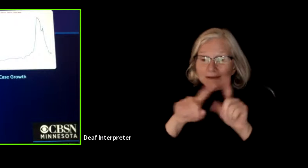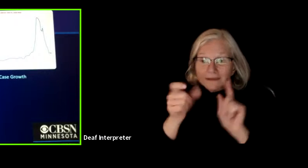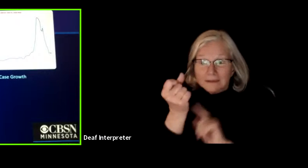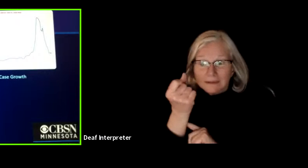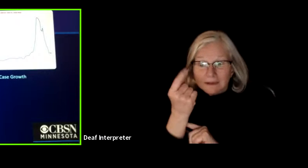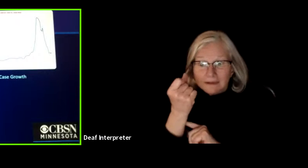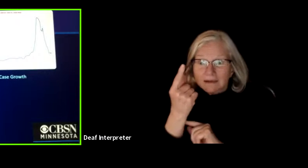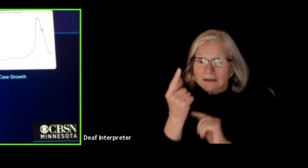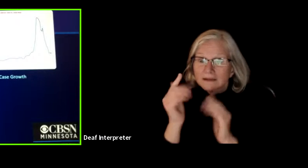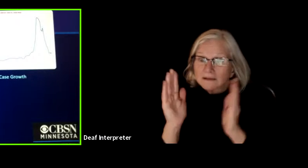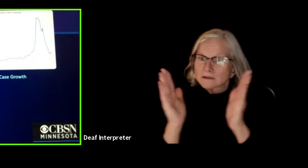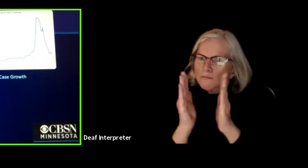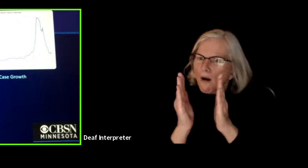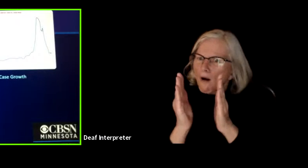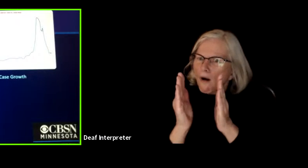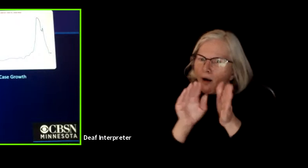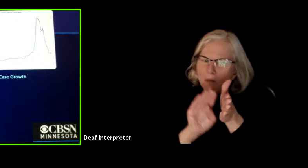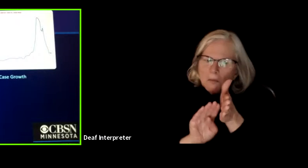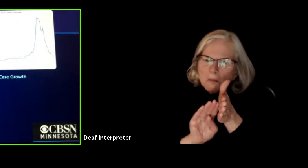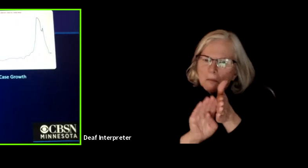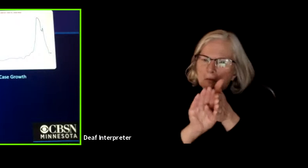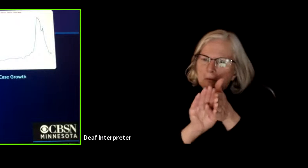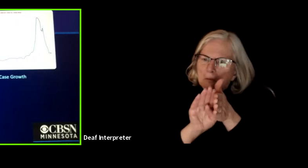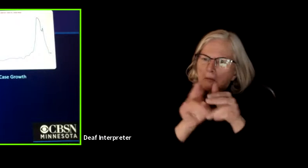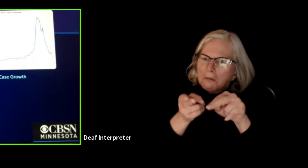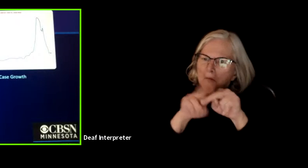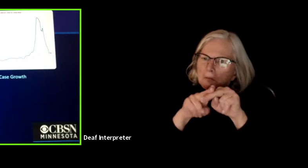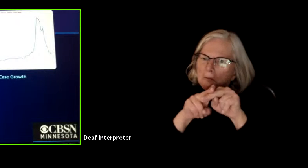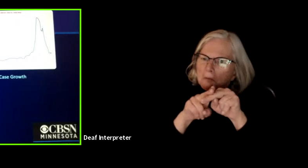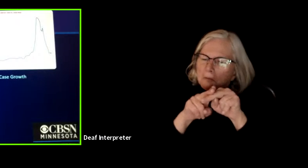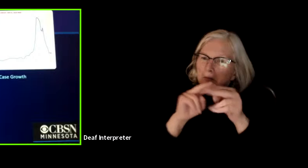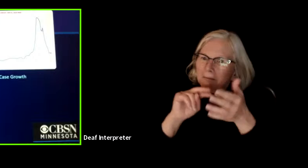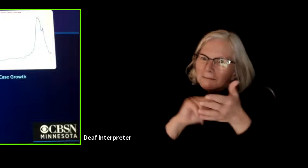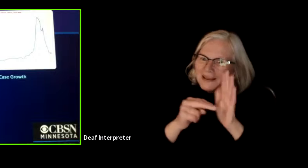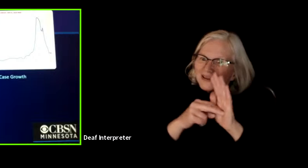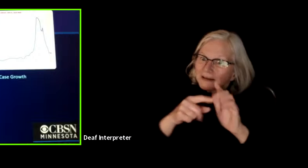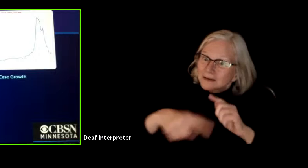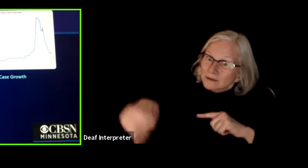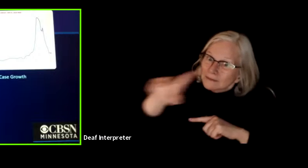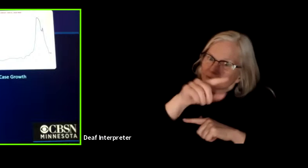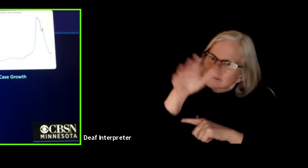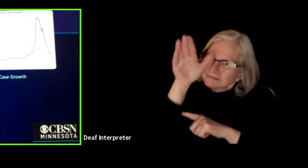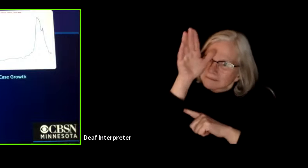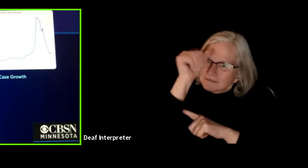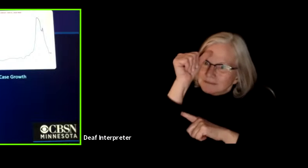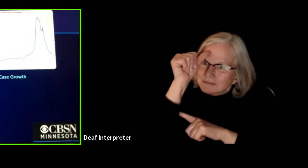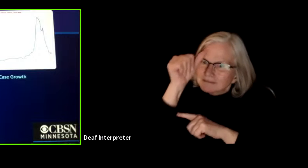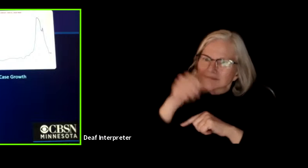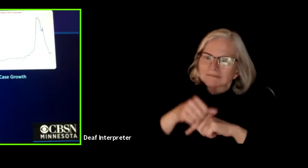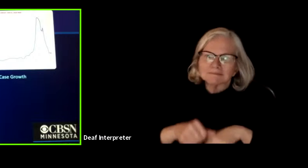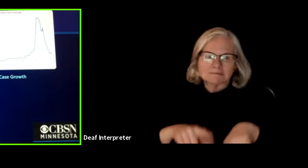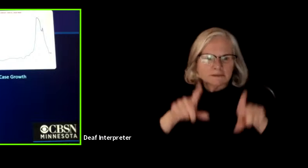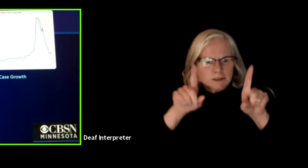THE HARD THINGS AND YOU STAYED HOME, YOU SOCIAL-DISTANCED, GOT TESTS, ISOLATED IF YOU HAVE IT AND THAT MADE SURE THAT NURSE